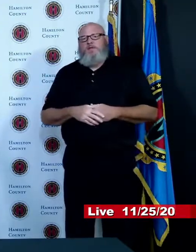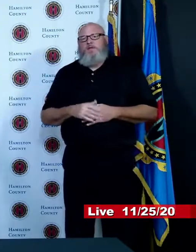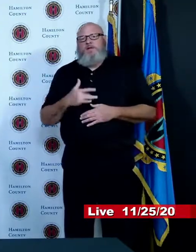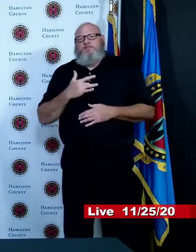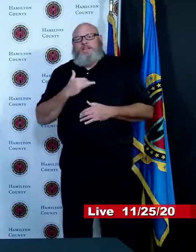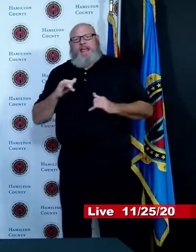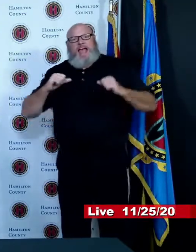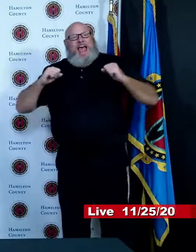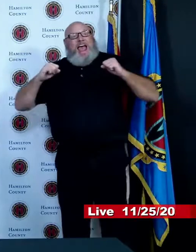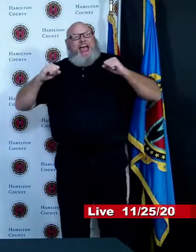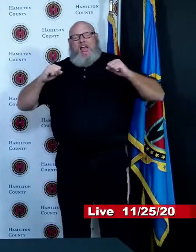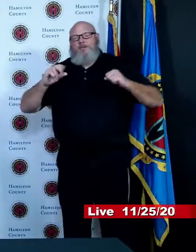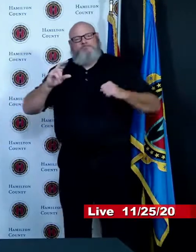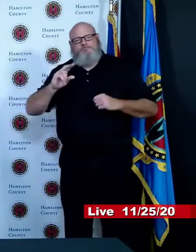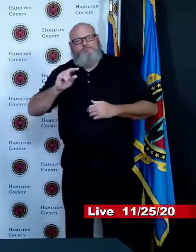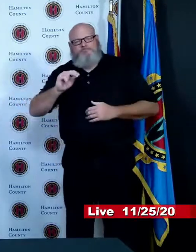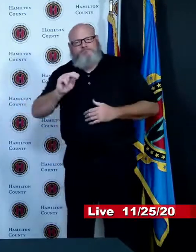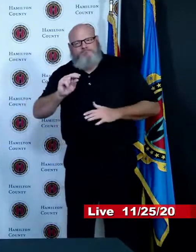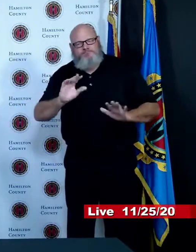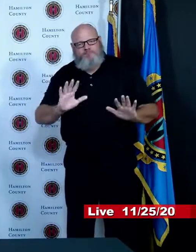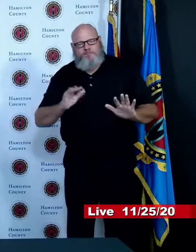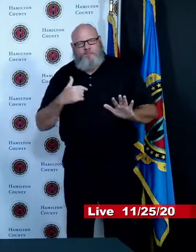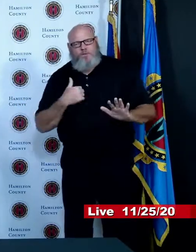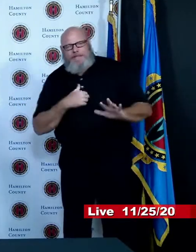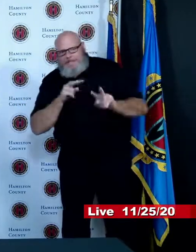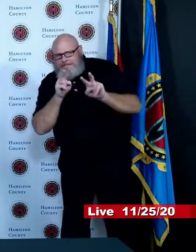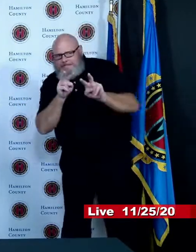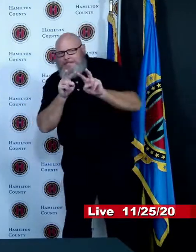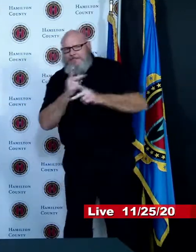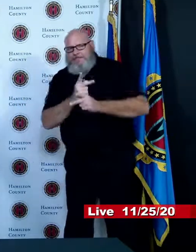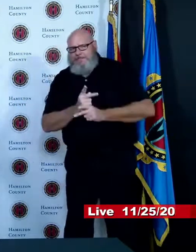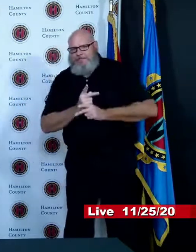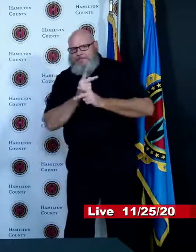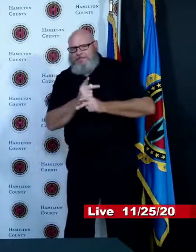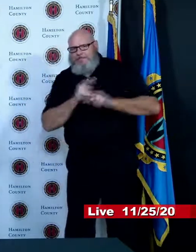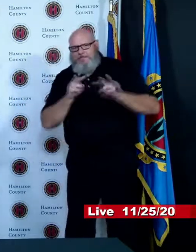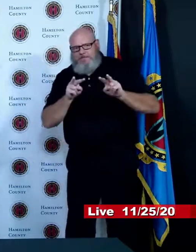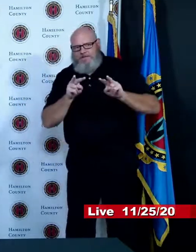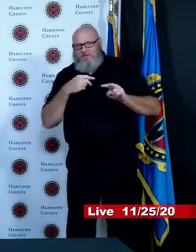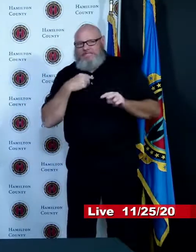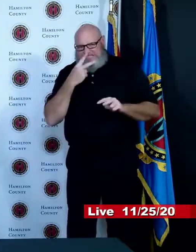a significant issue and a lot of Covid-19 within our community so the time still right